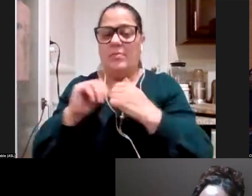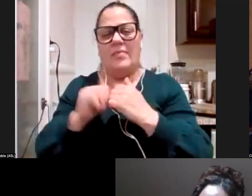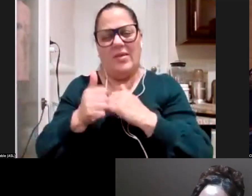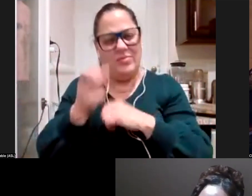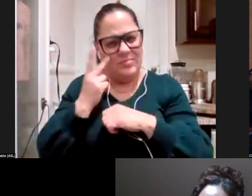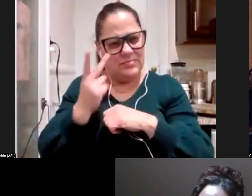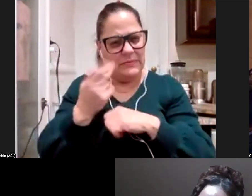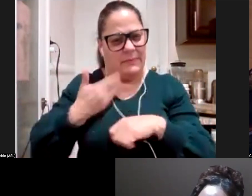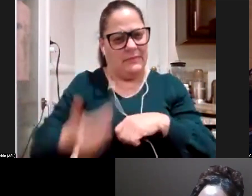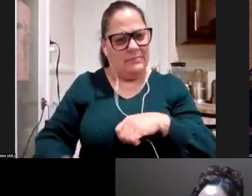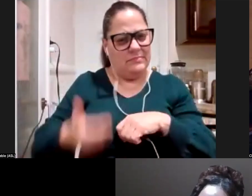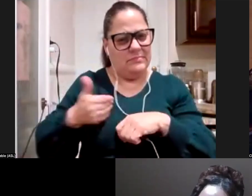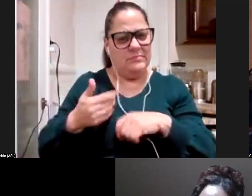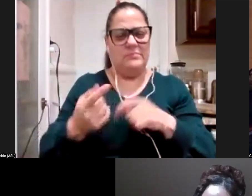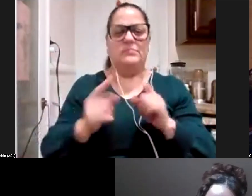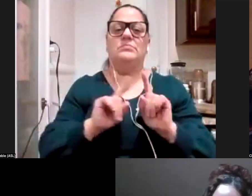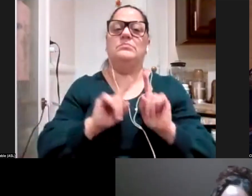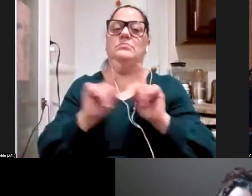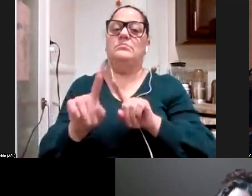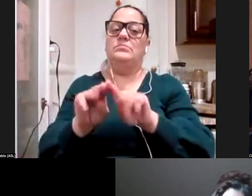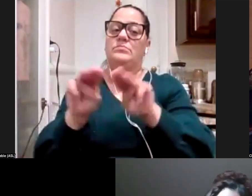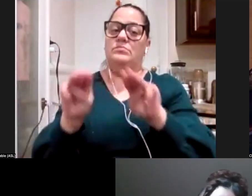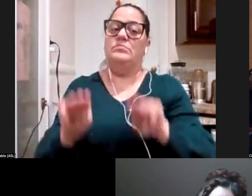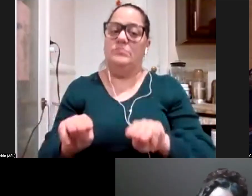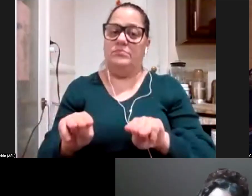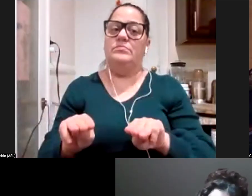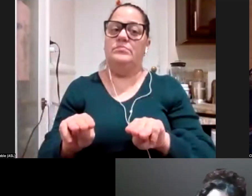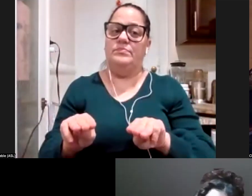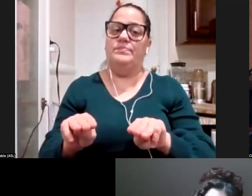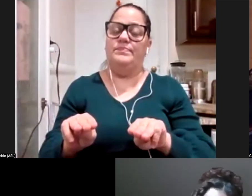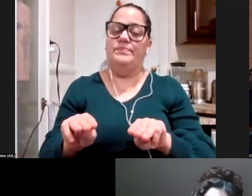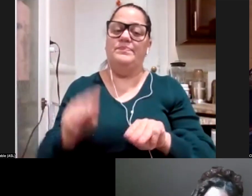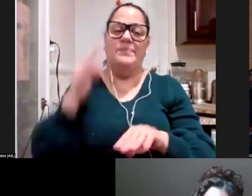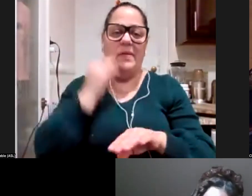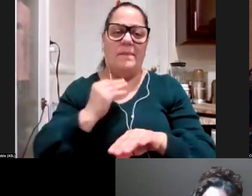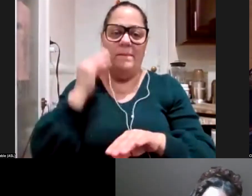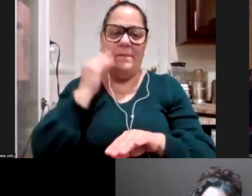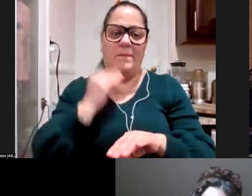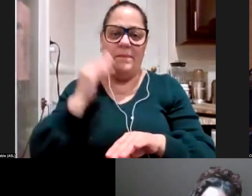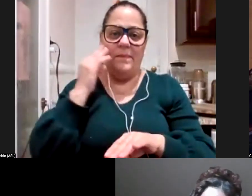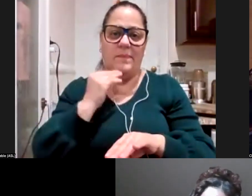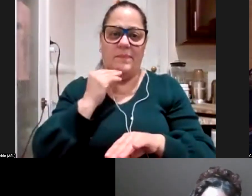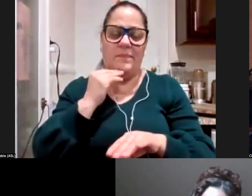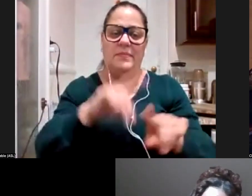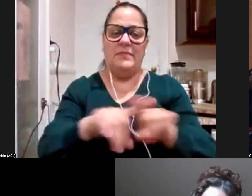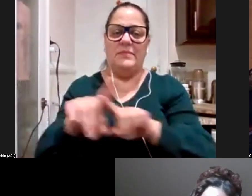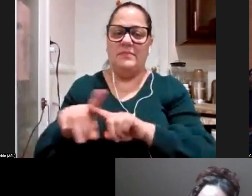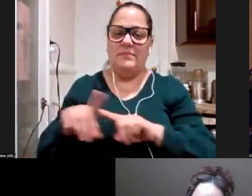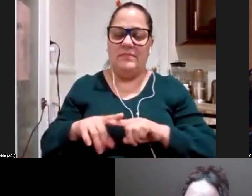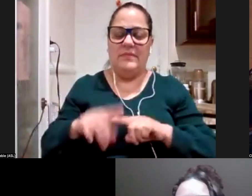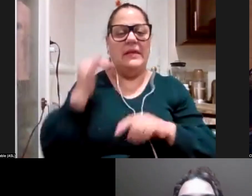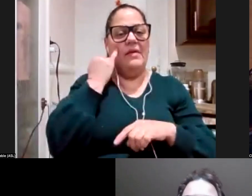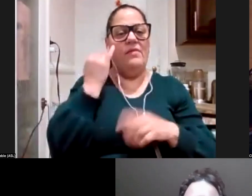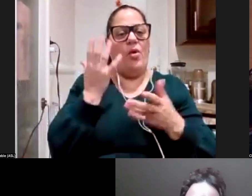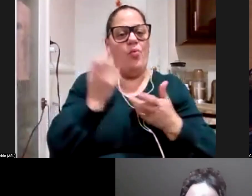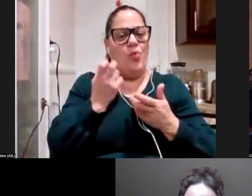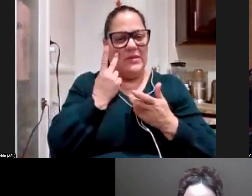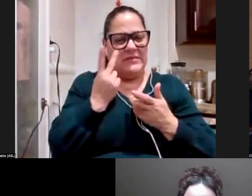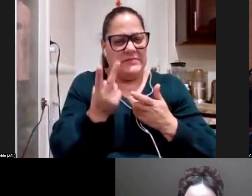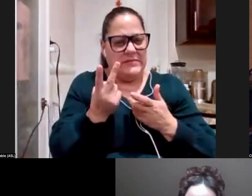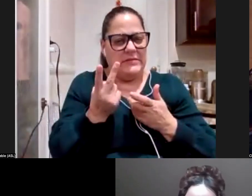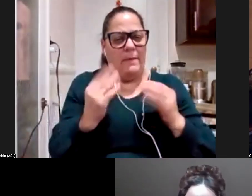myself coming to the museum um experiencing the exhibits and then if I wanted to see more at the